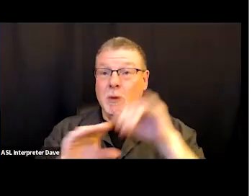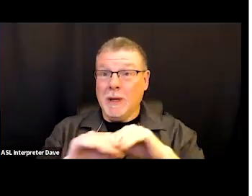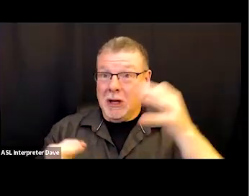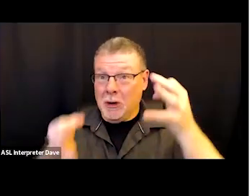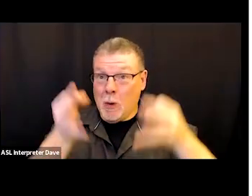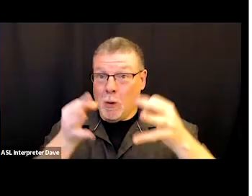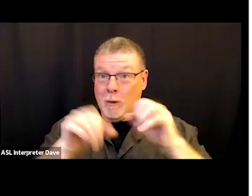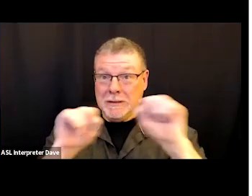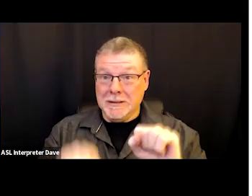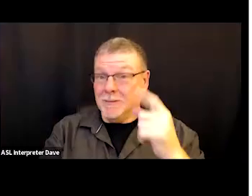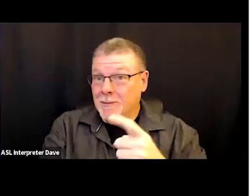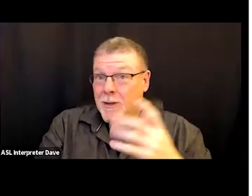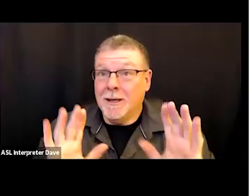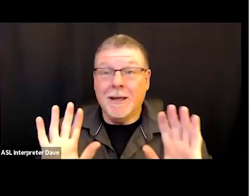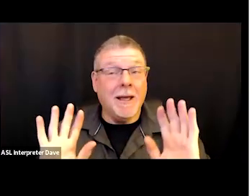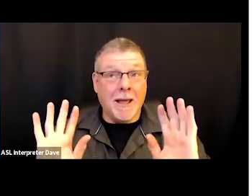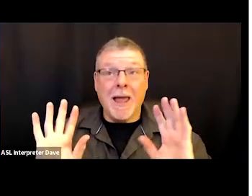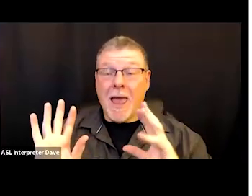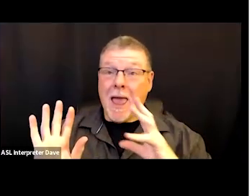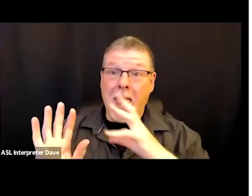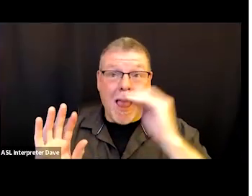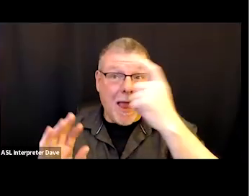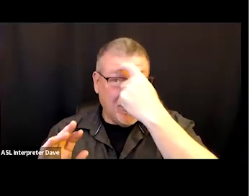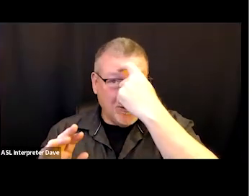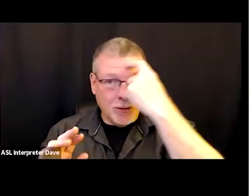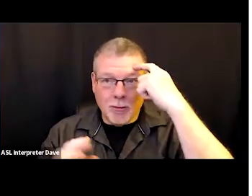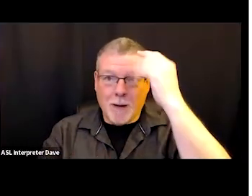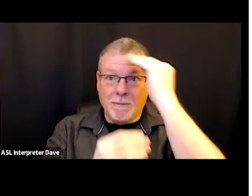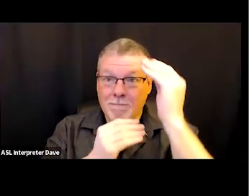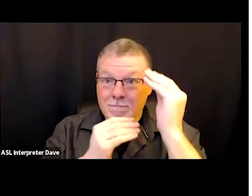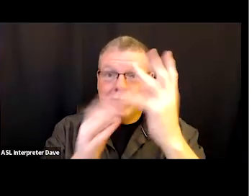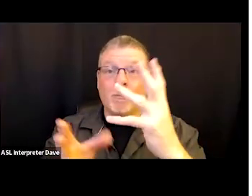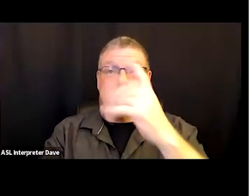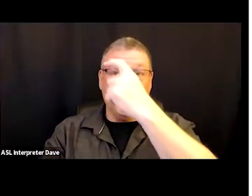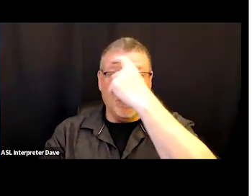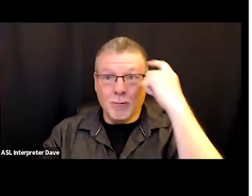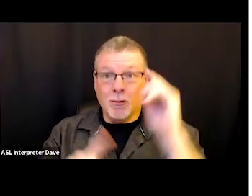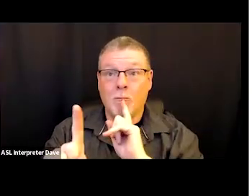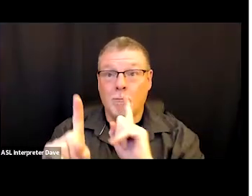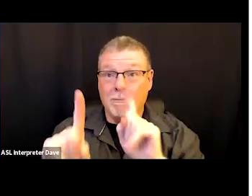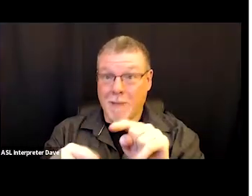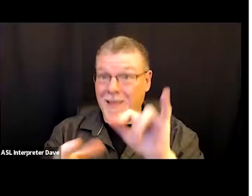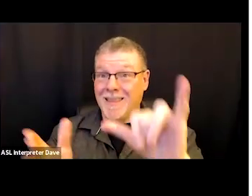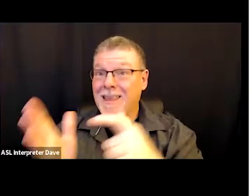But in order to be trauma-informed and trauma-responsive, this is what it takes.